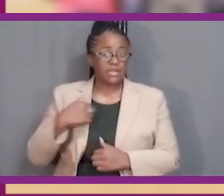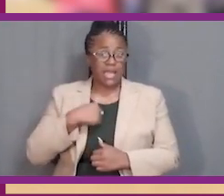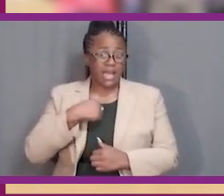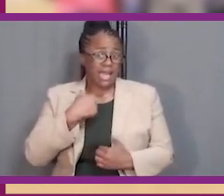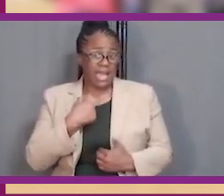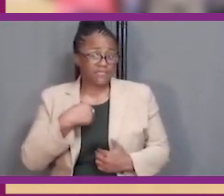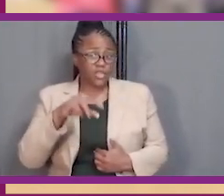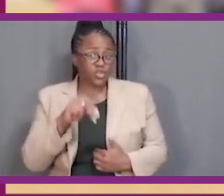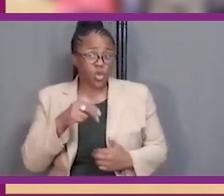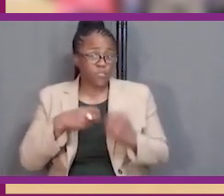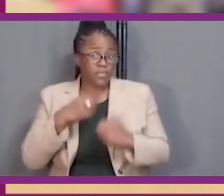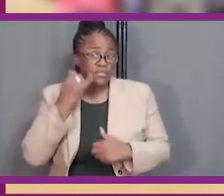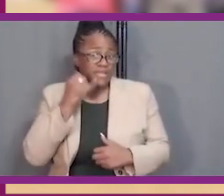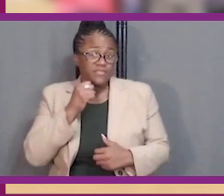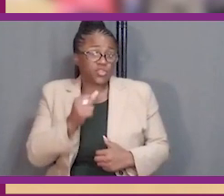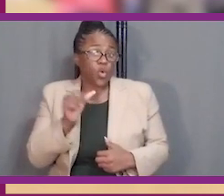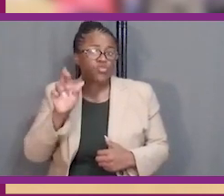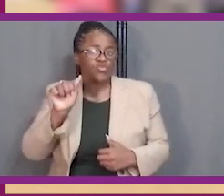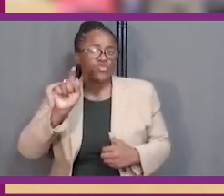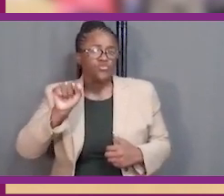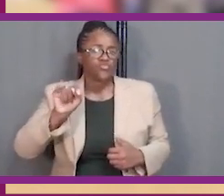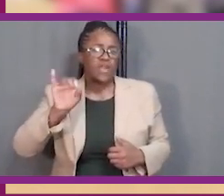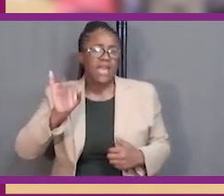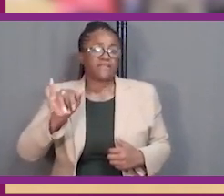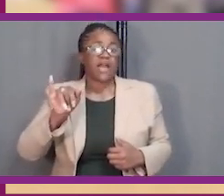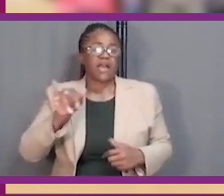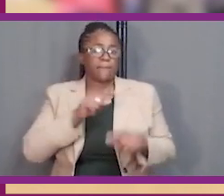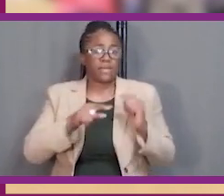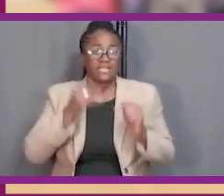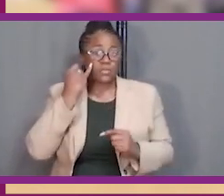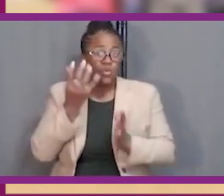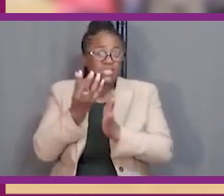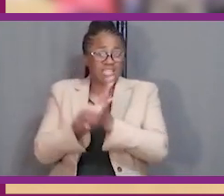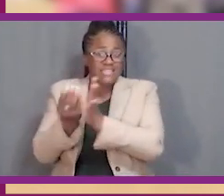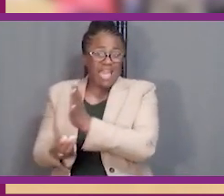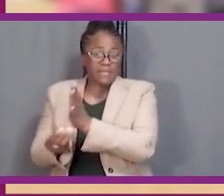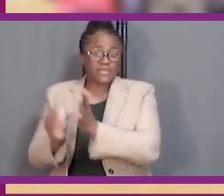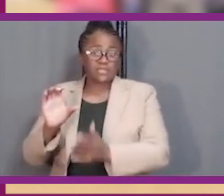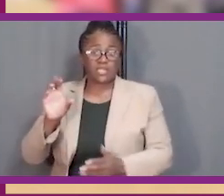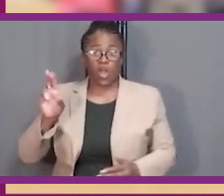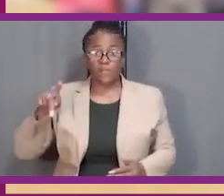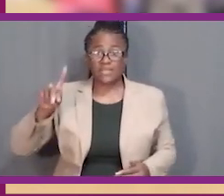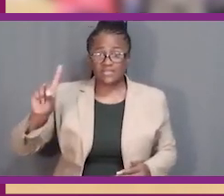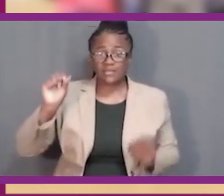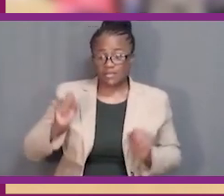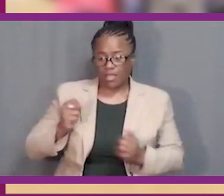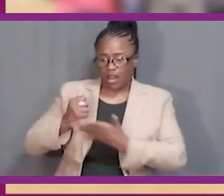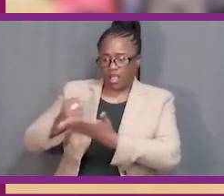CRPD can come in handy and ensure that persons with disabilities are given the dignity they